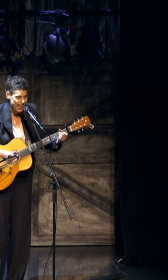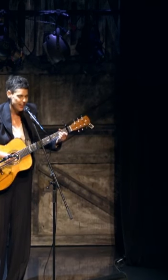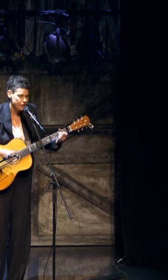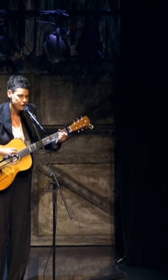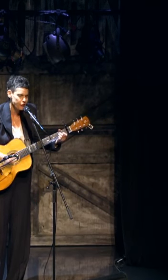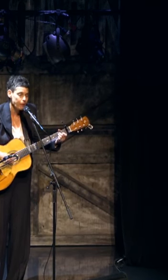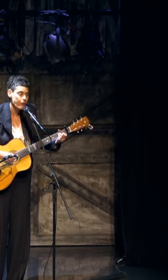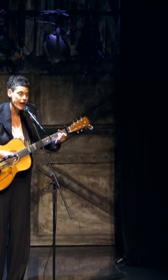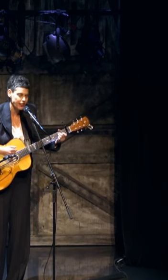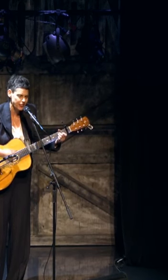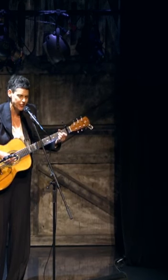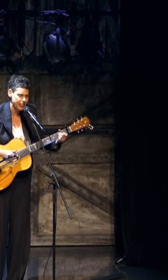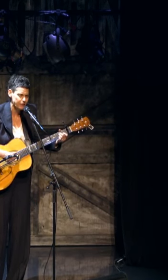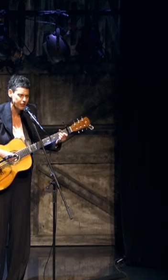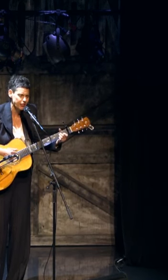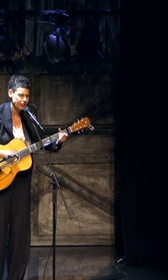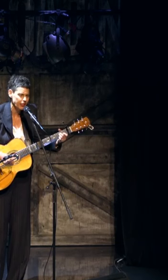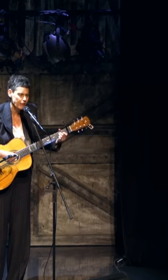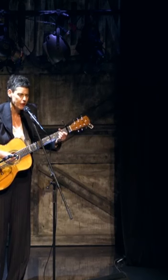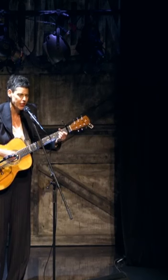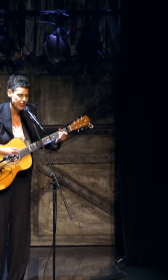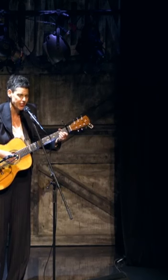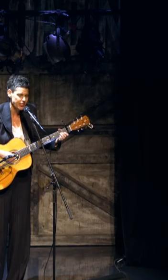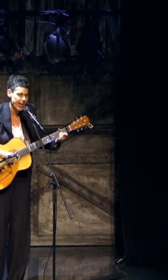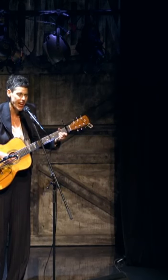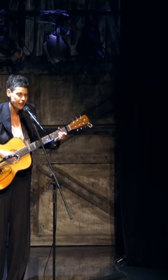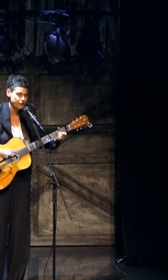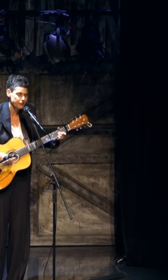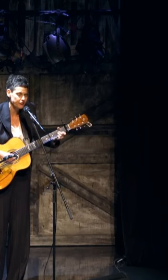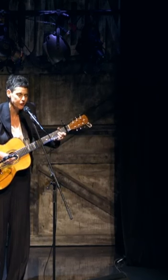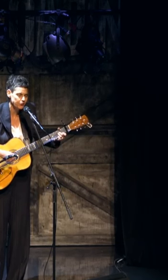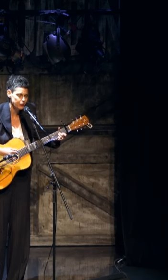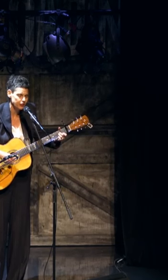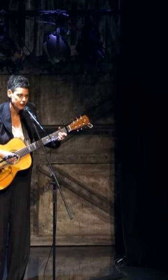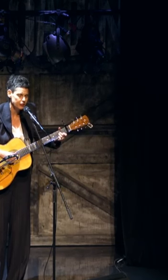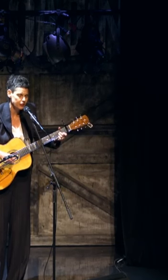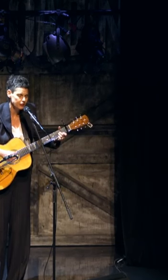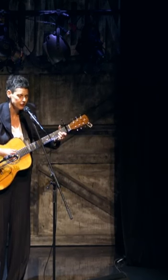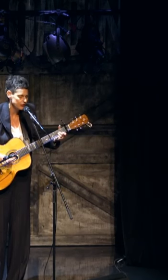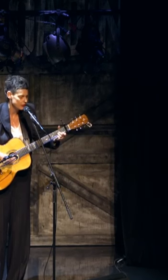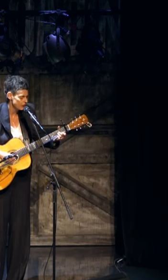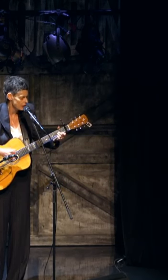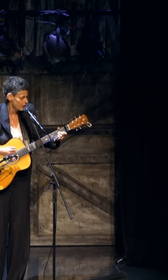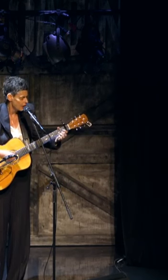# Everybody's empty But it's not for food